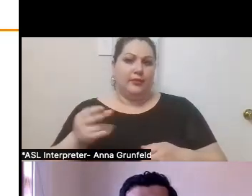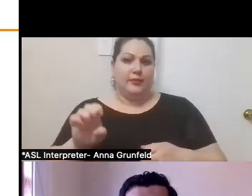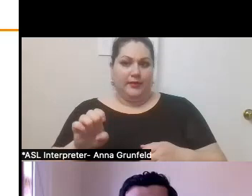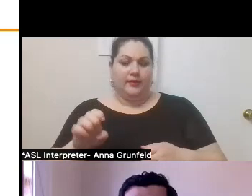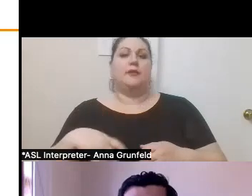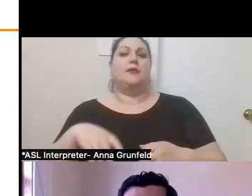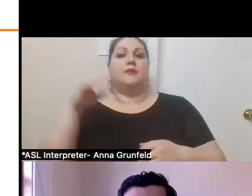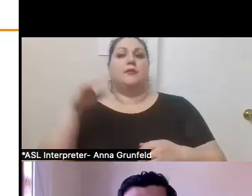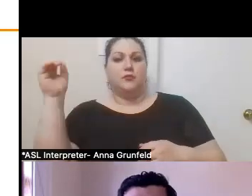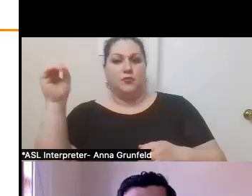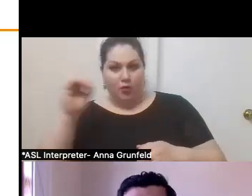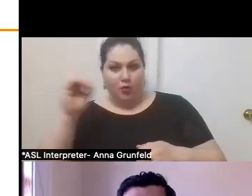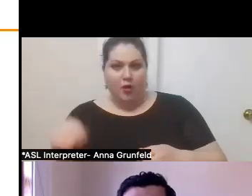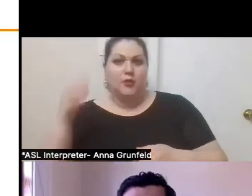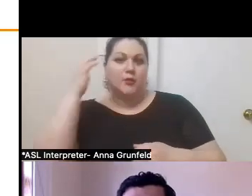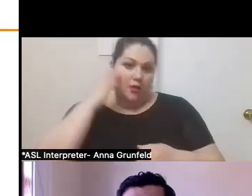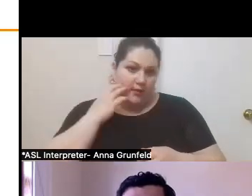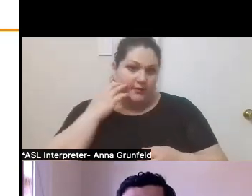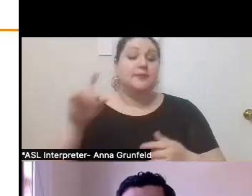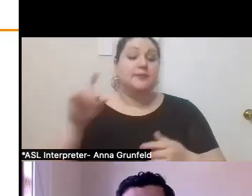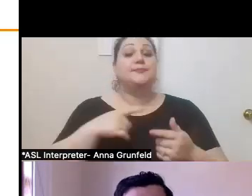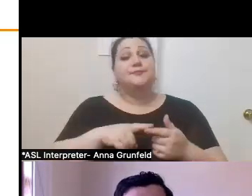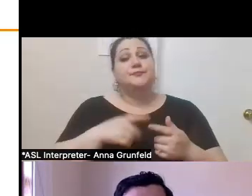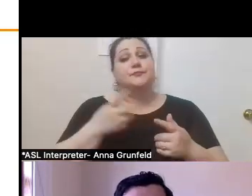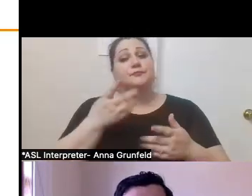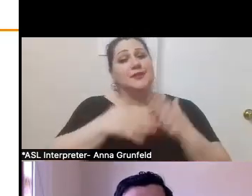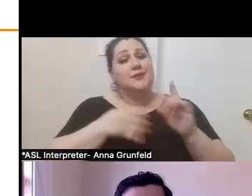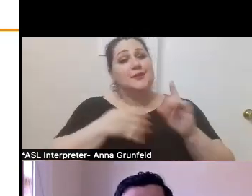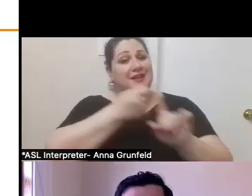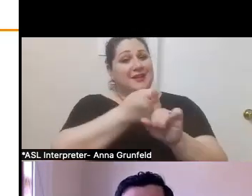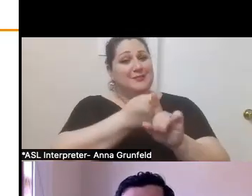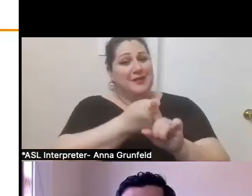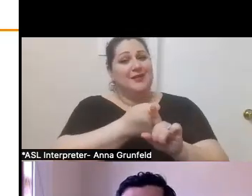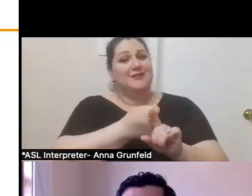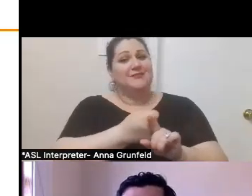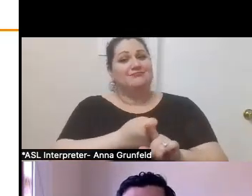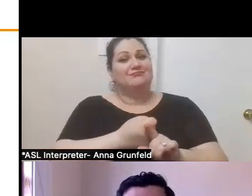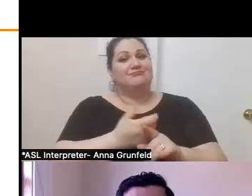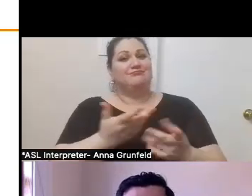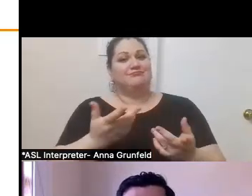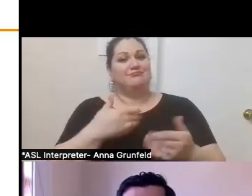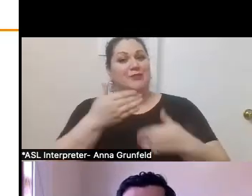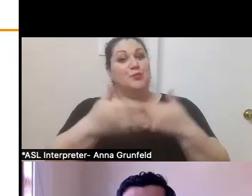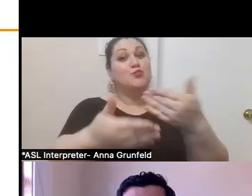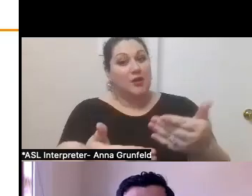So we're quite proud of this work and looking forward to sharing it with you all today. Next slide.